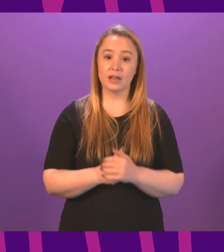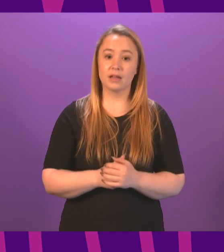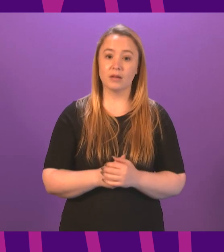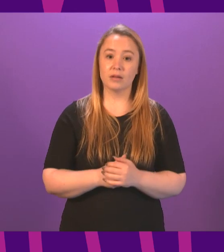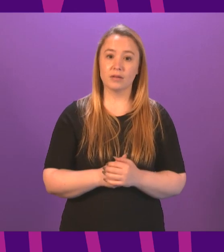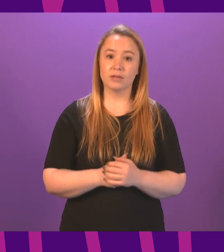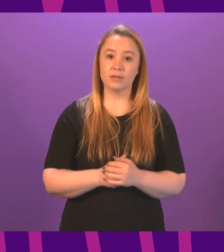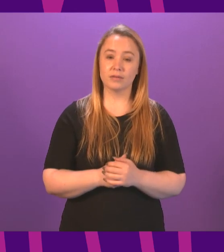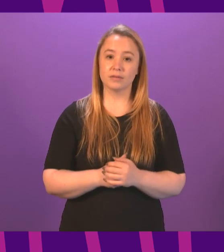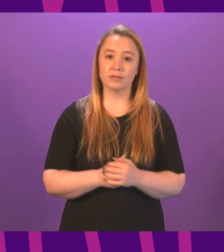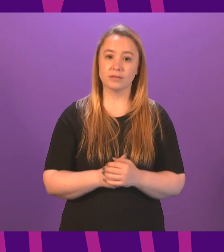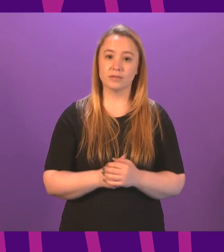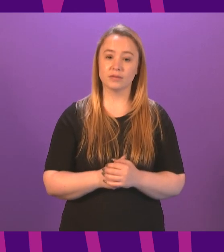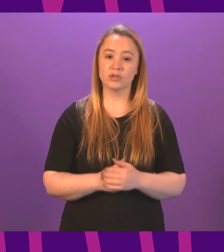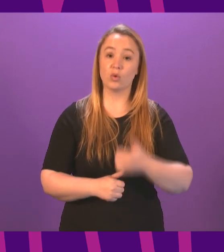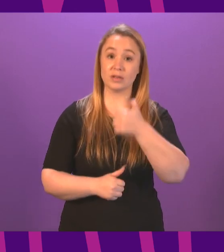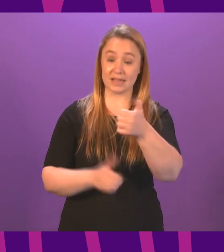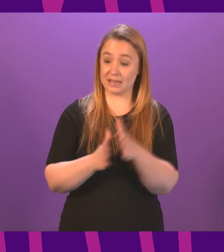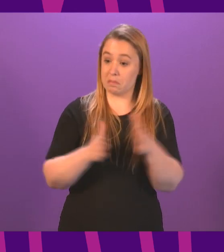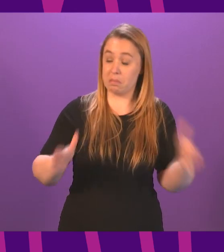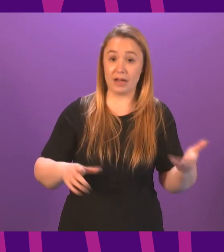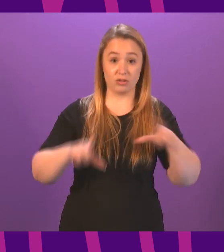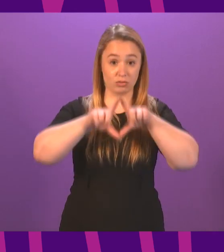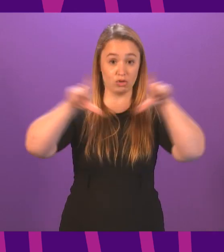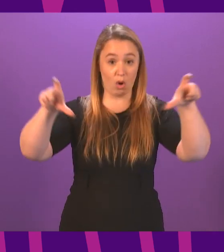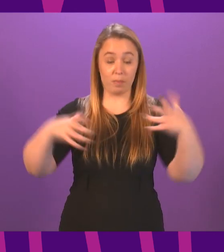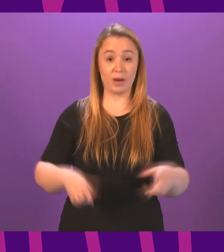largest supermarket chains have awarded £1.3 billion in dividends to their shareholders